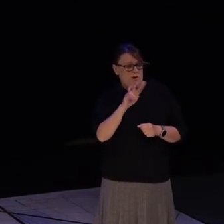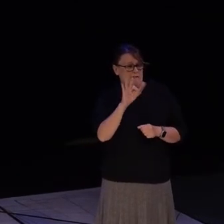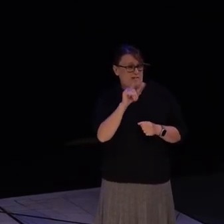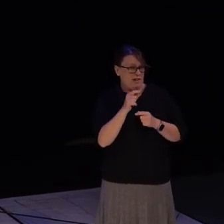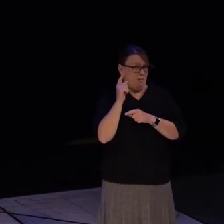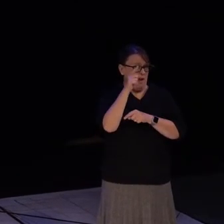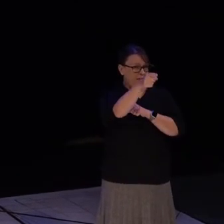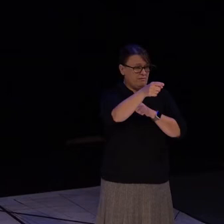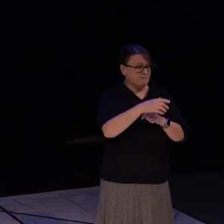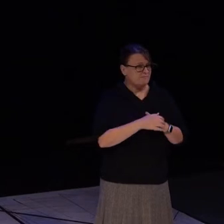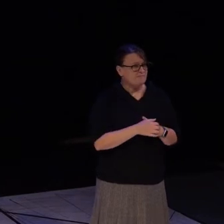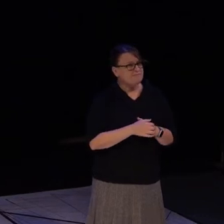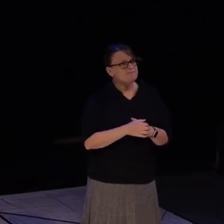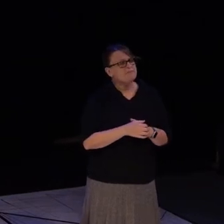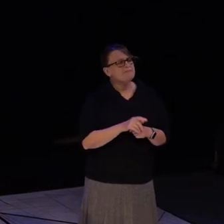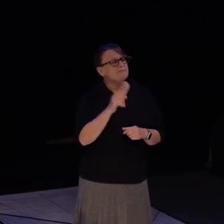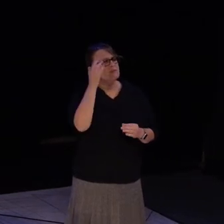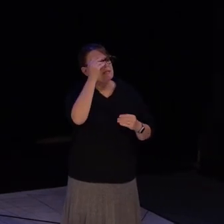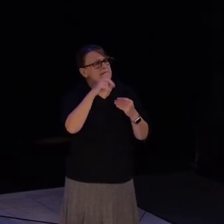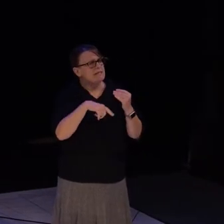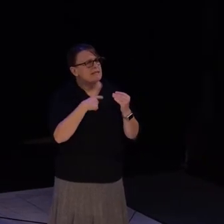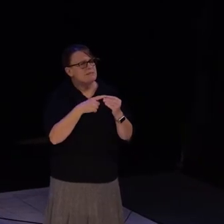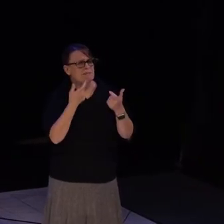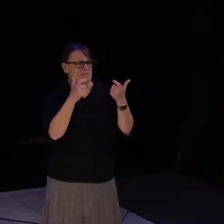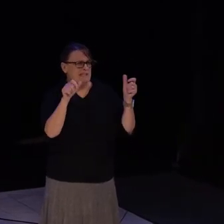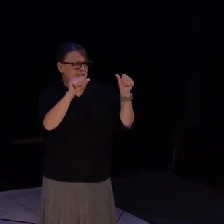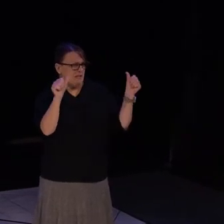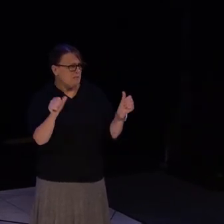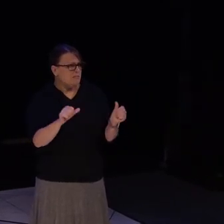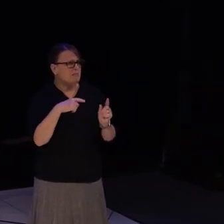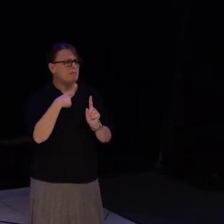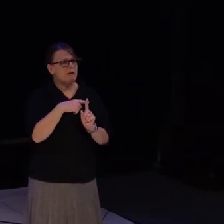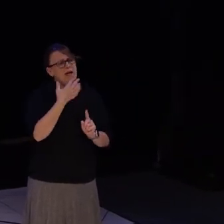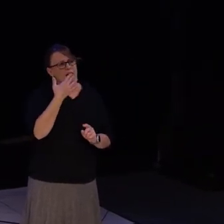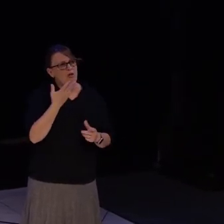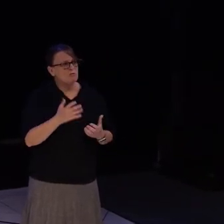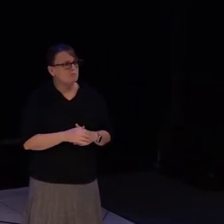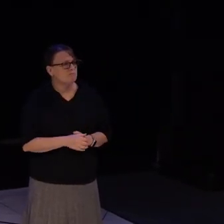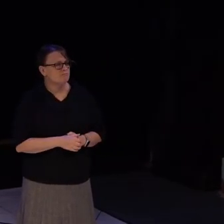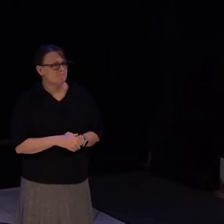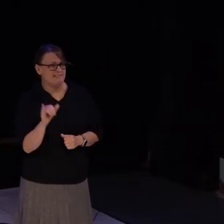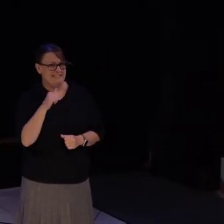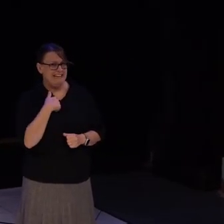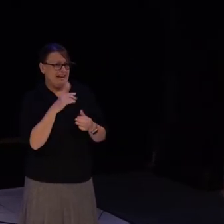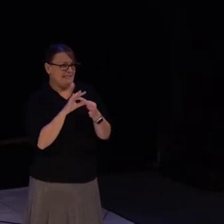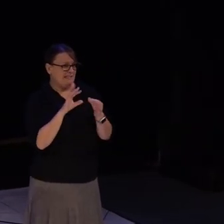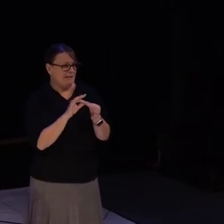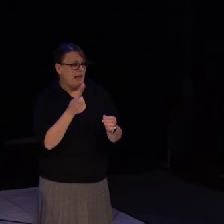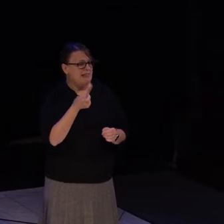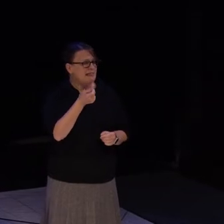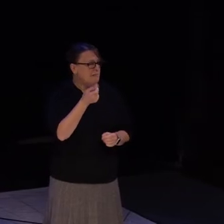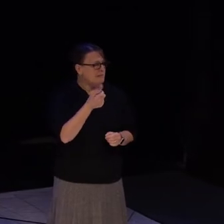So think about big shapes and colors. Like I said, a little bit tricky.